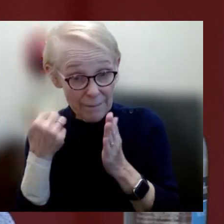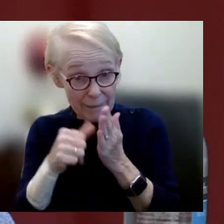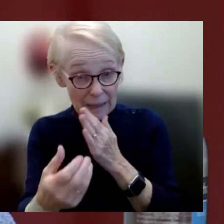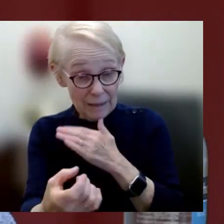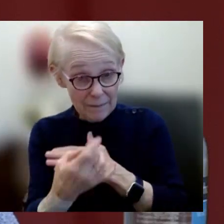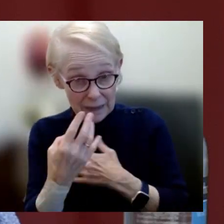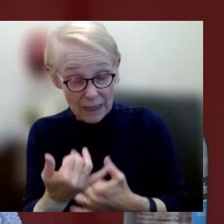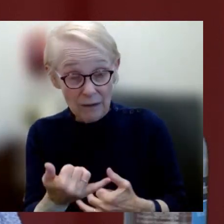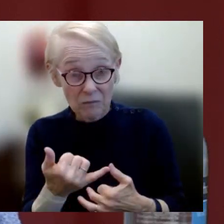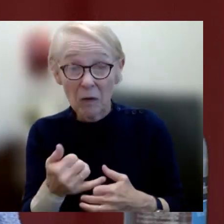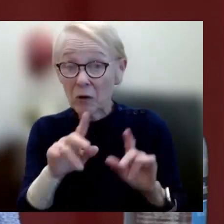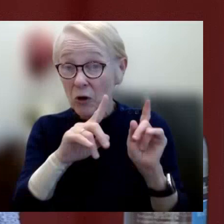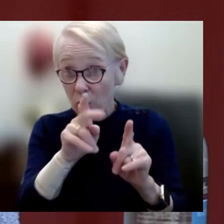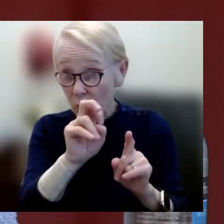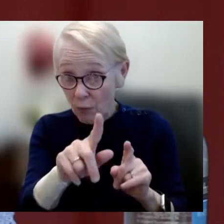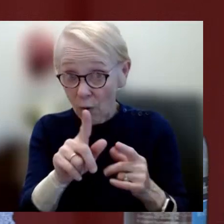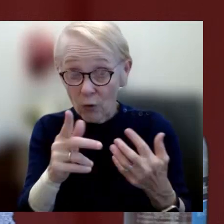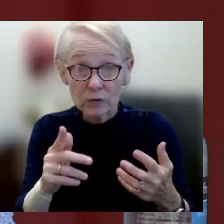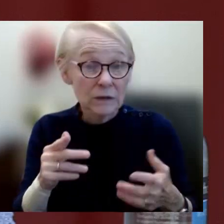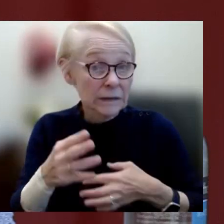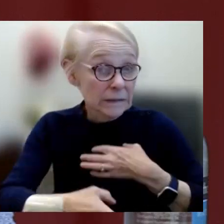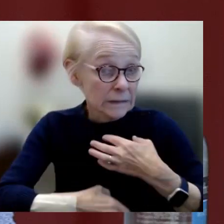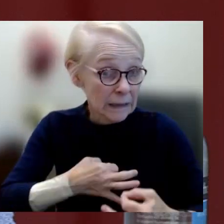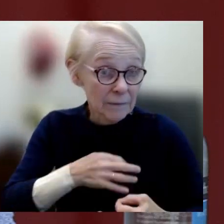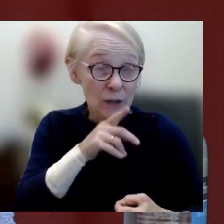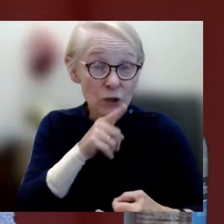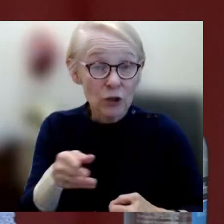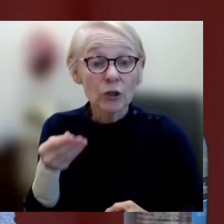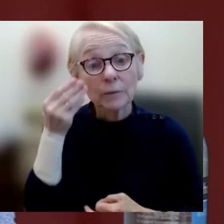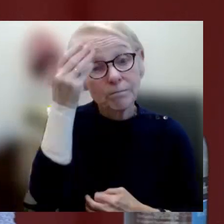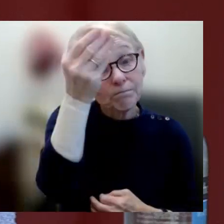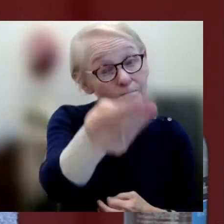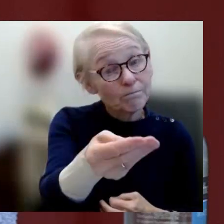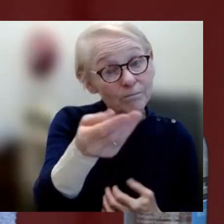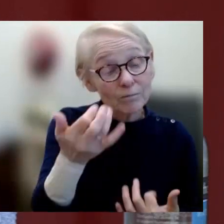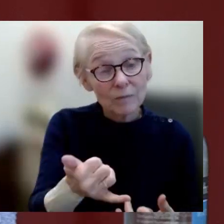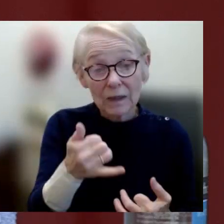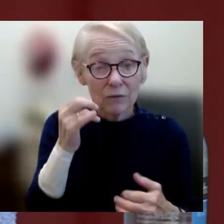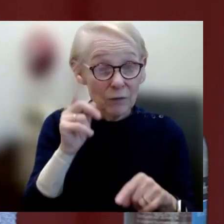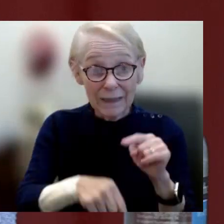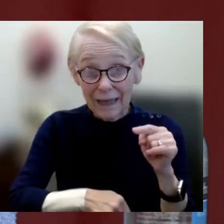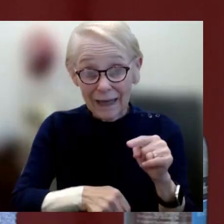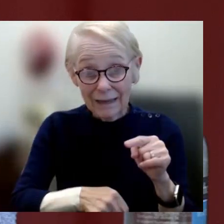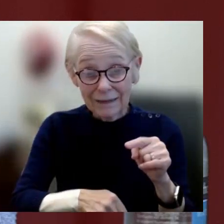to the polls uh make sure you bring that with you if you can't you still can do a provision ballot